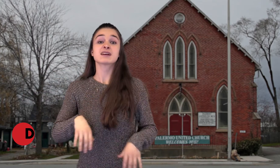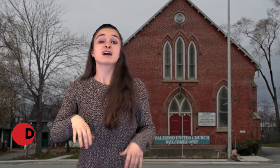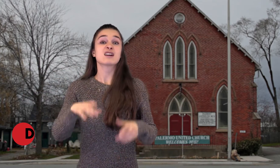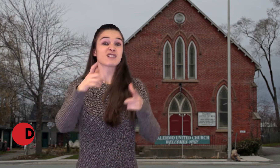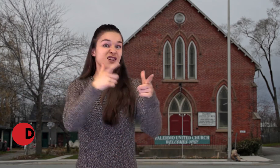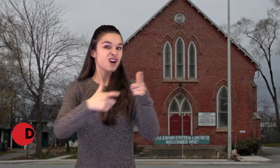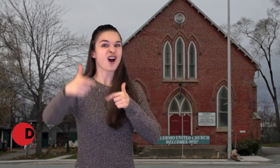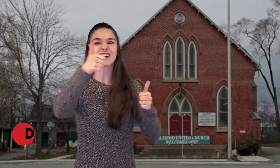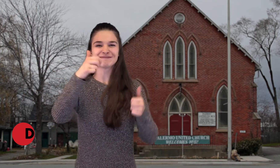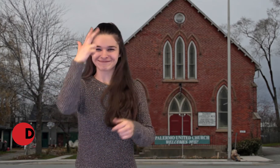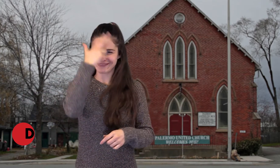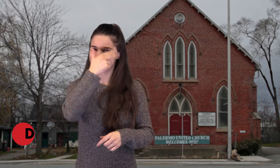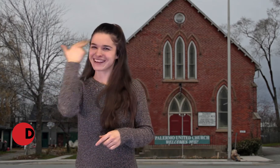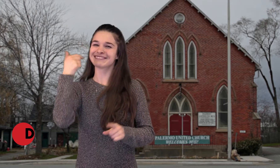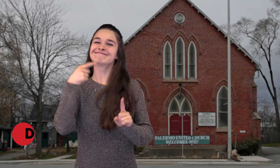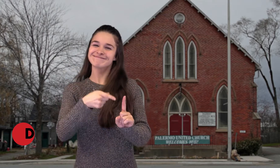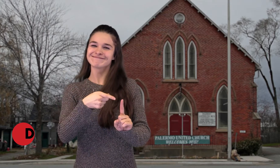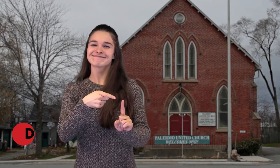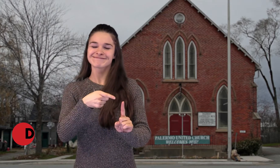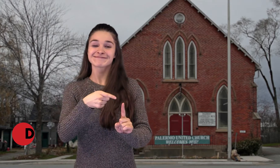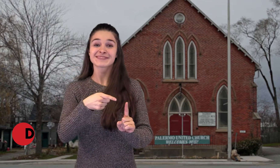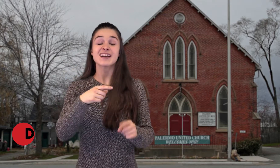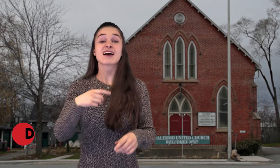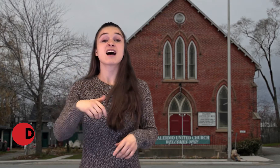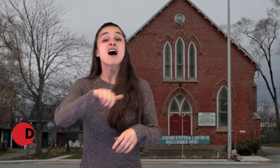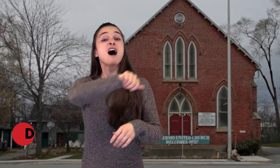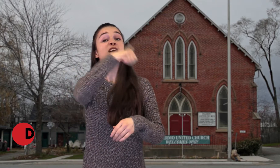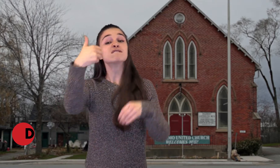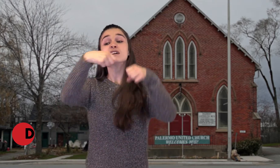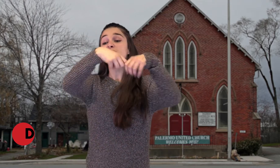The largest is Catholic.